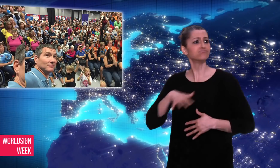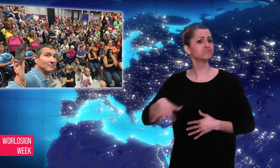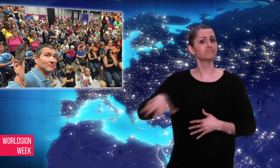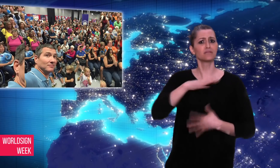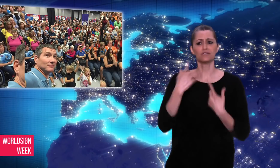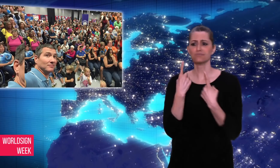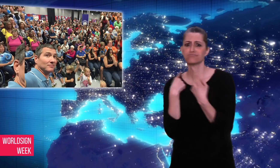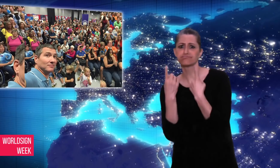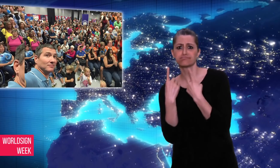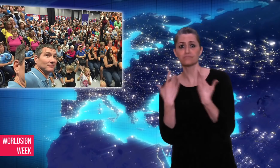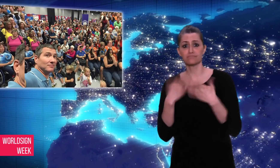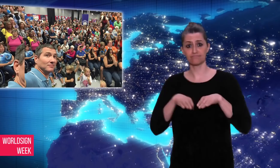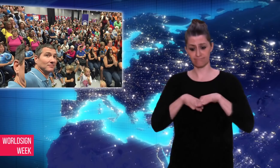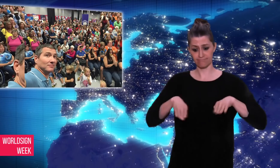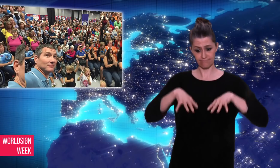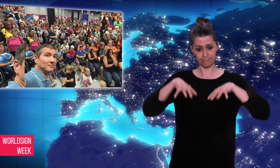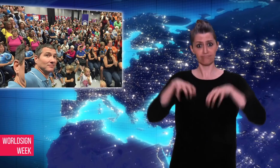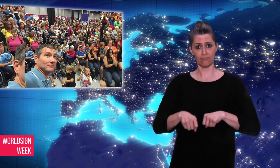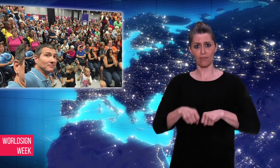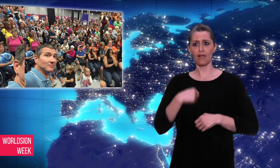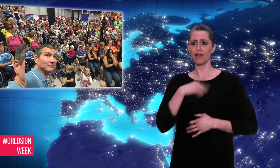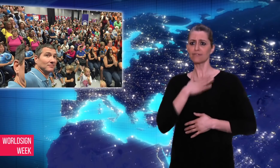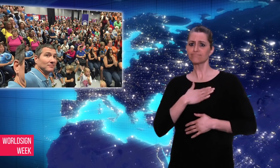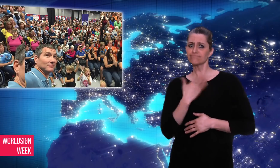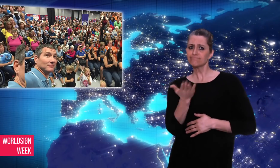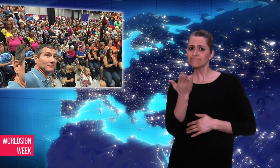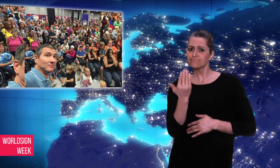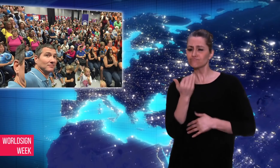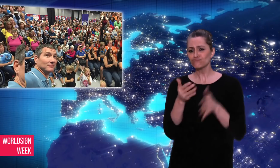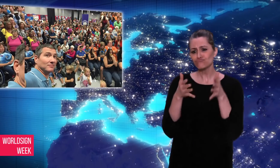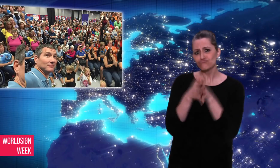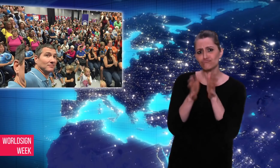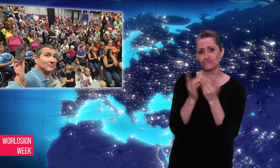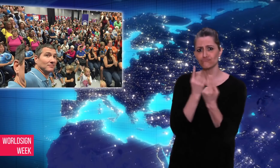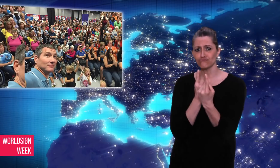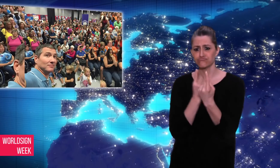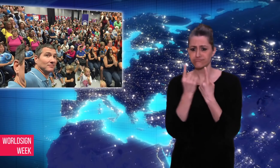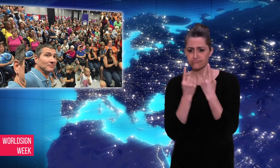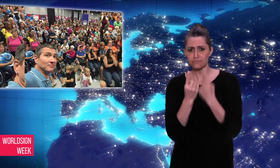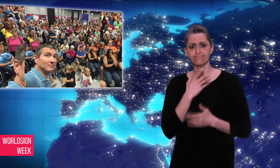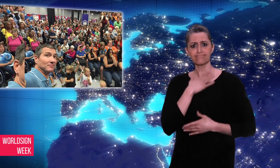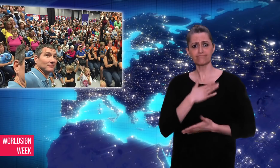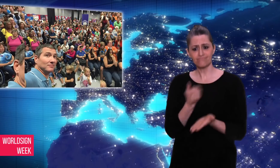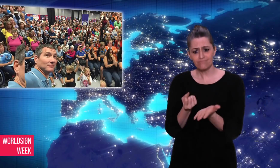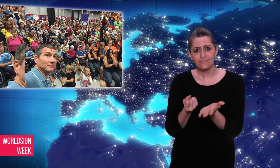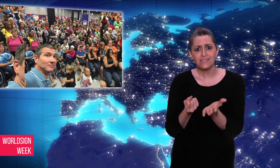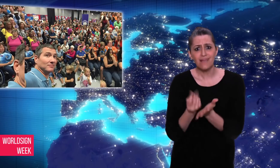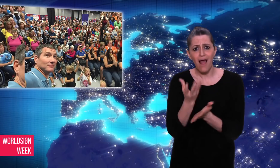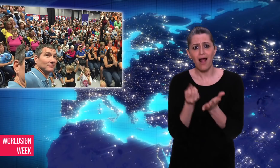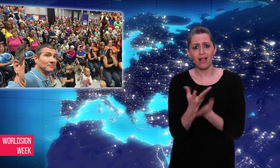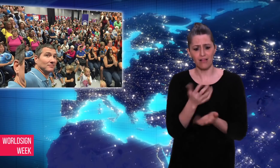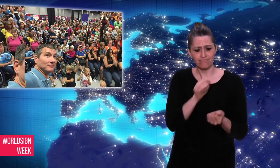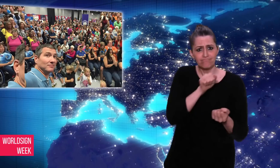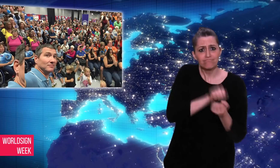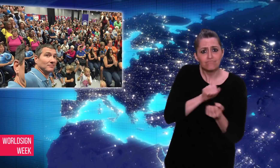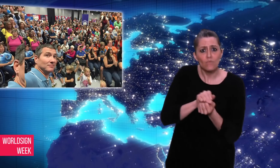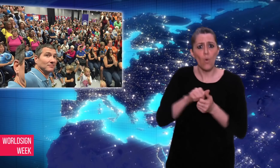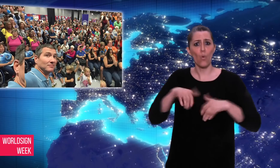to talk about, display and sell their products or services